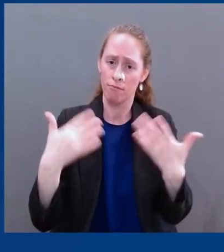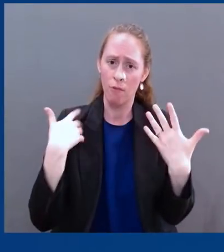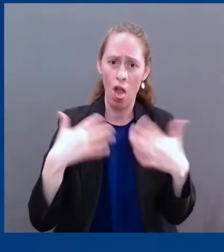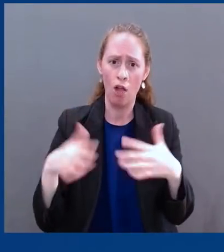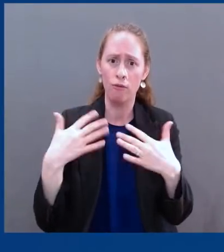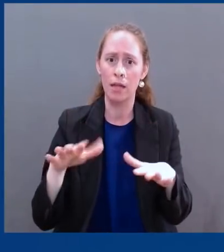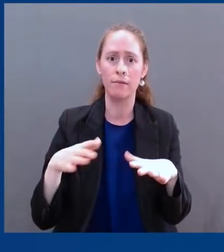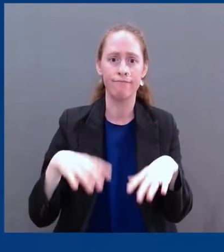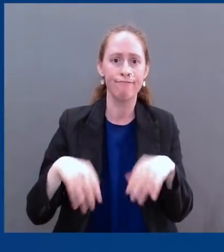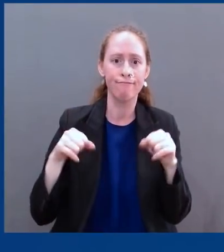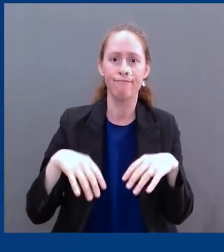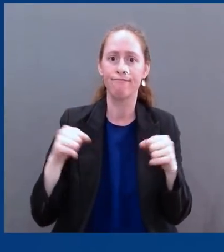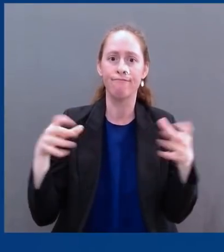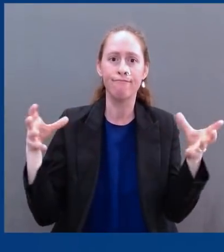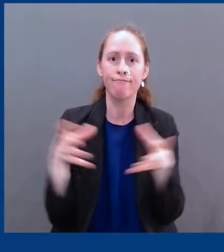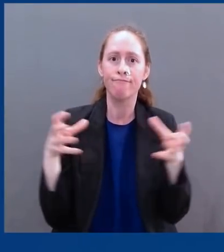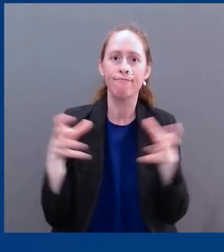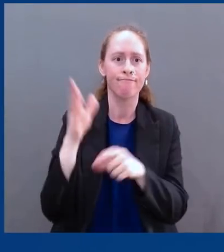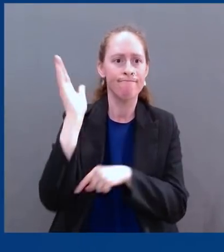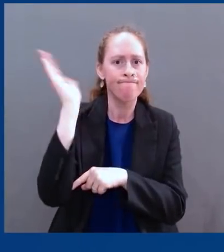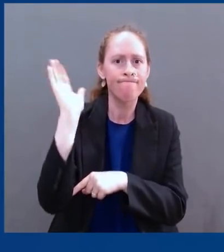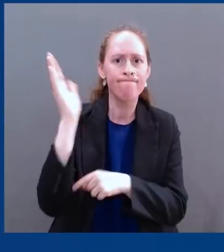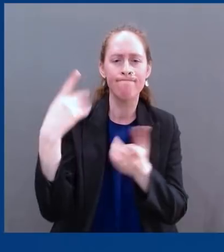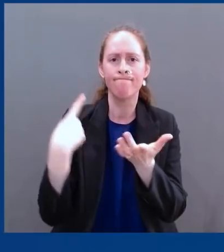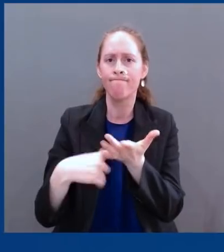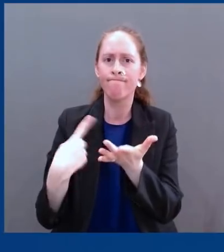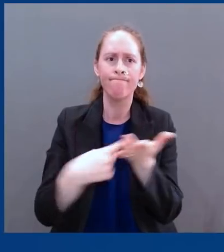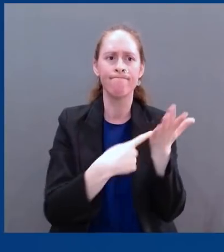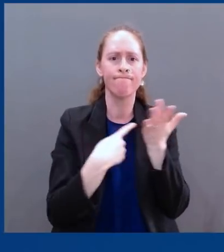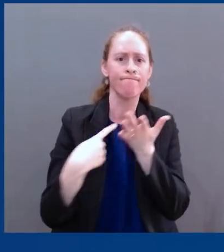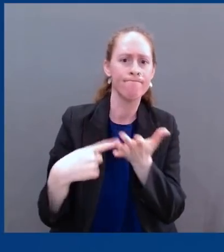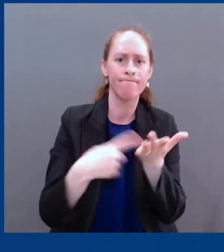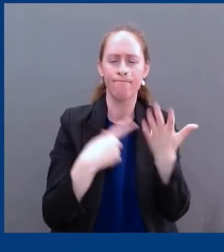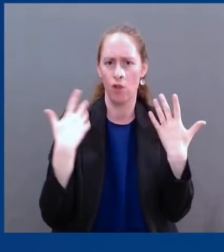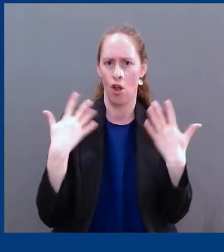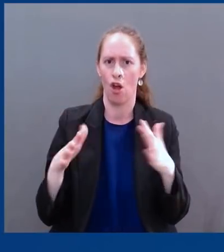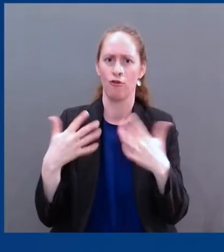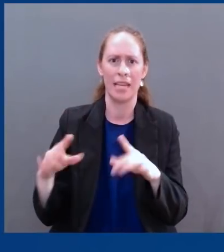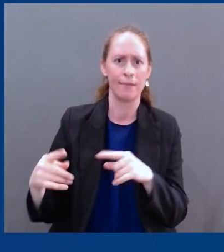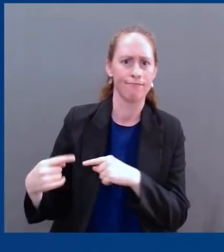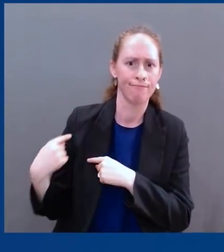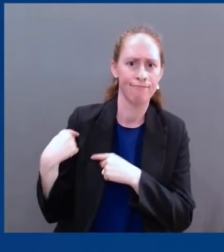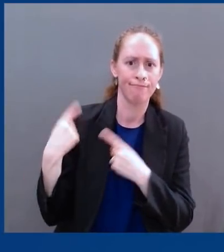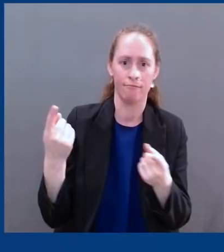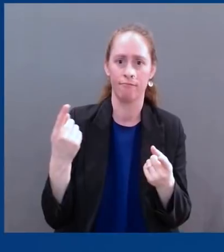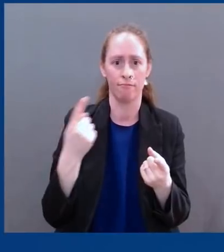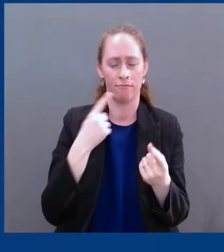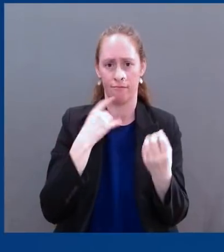we've held more than three dozen conference calls, and we've shared more than a dozen funding tables.